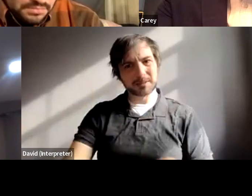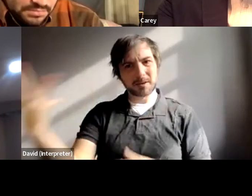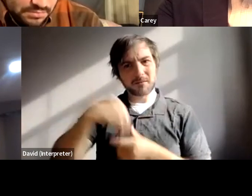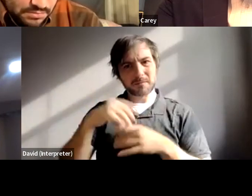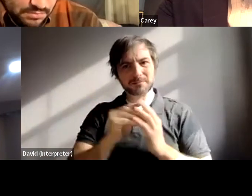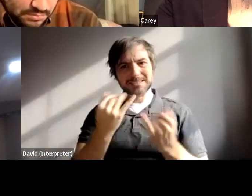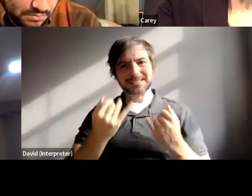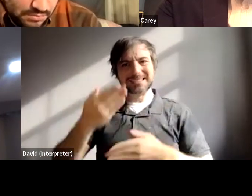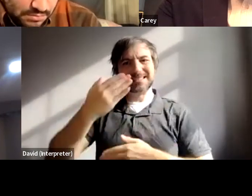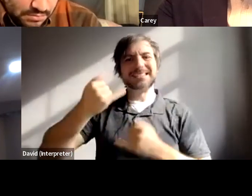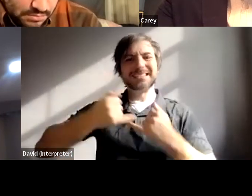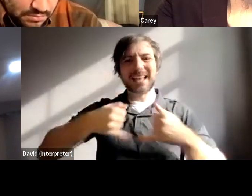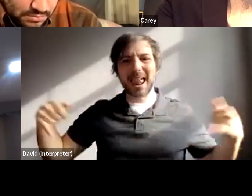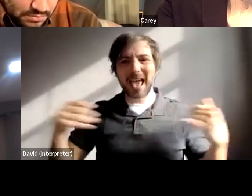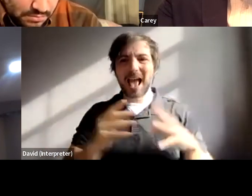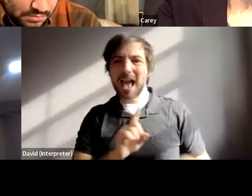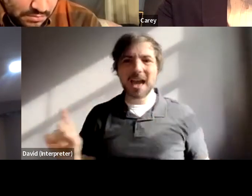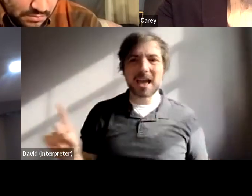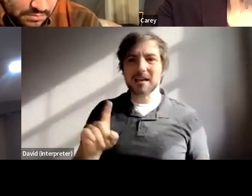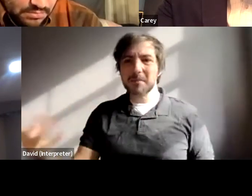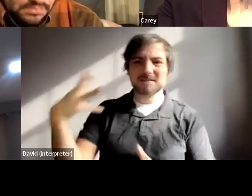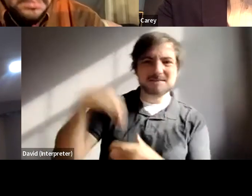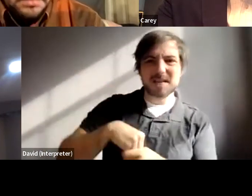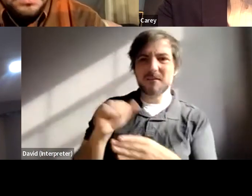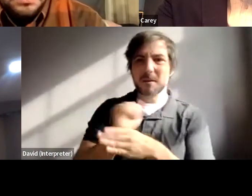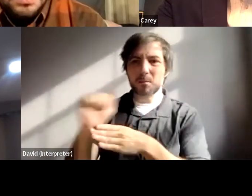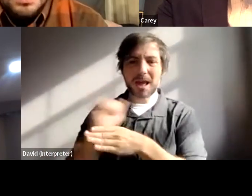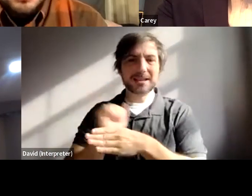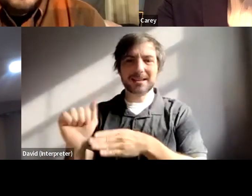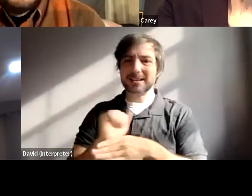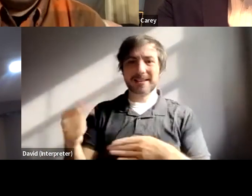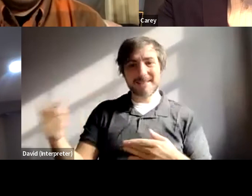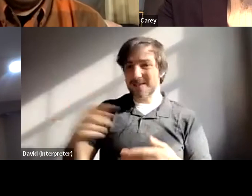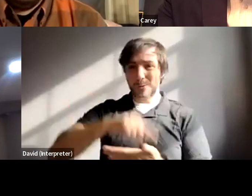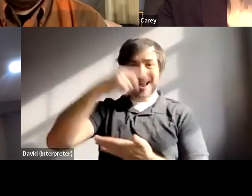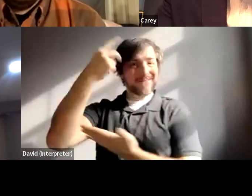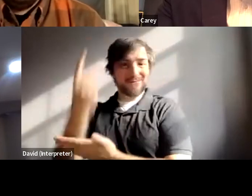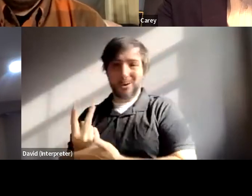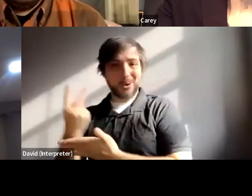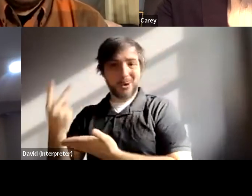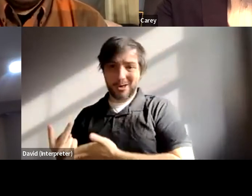s. He would get knocked down, get up, laugh. He was just a